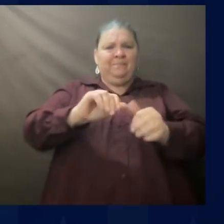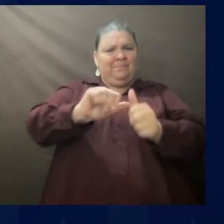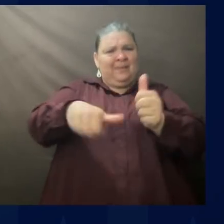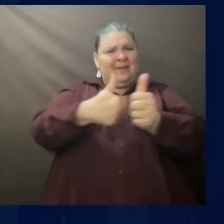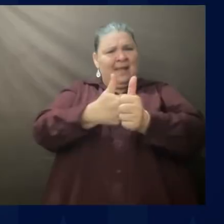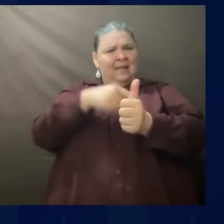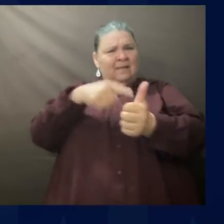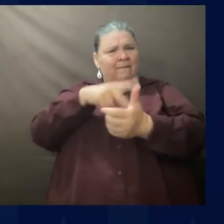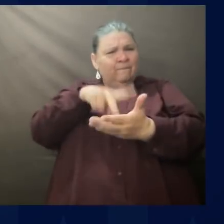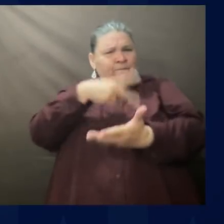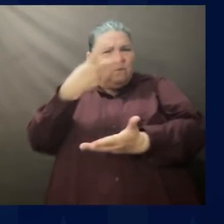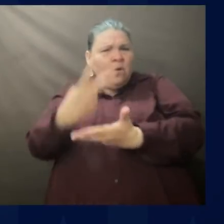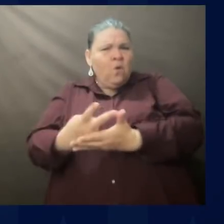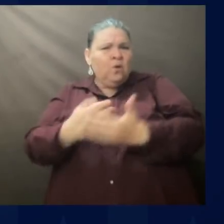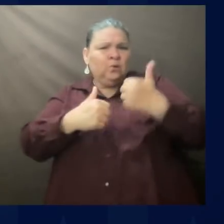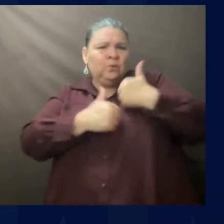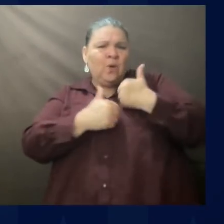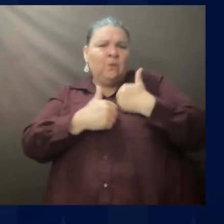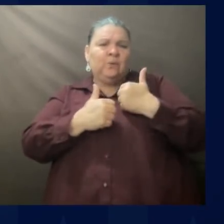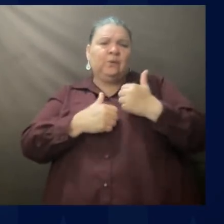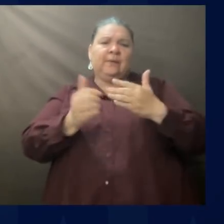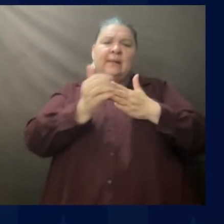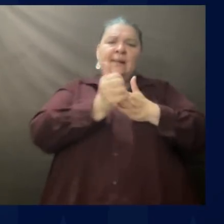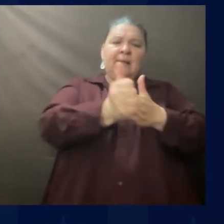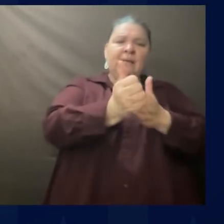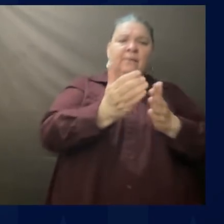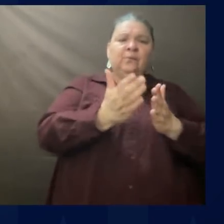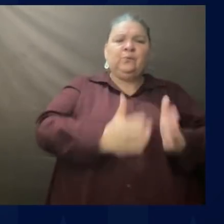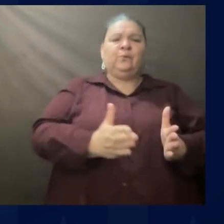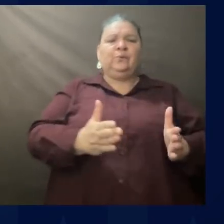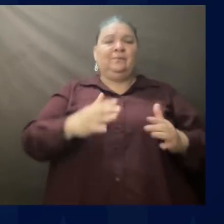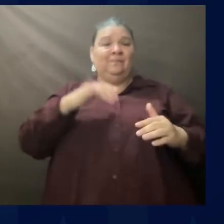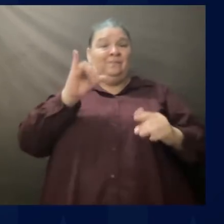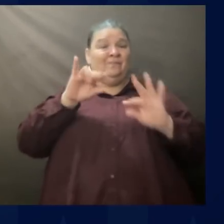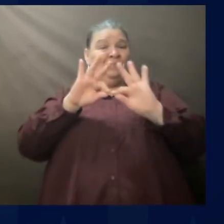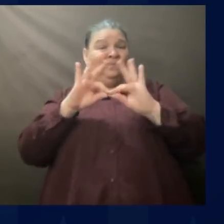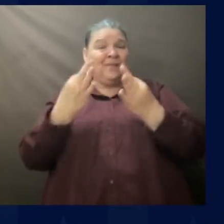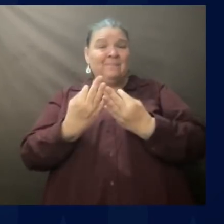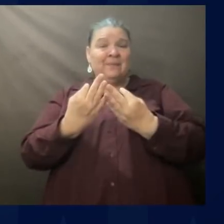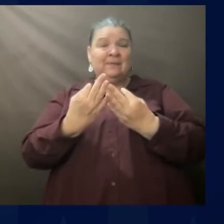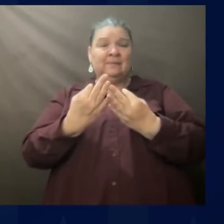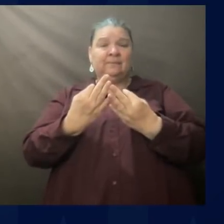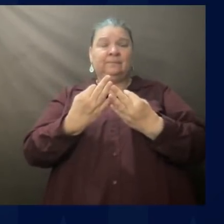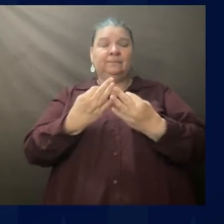a family whose sacrifice beats in the heart of every American.